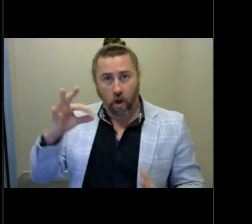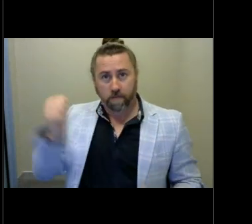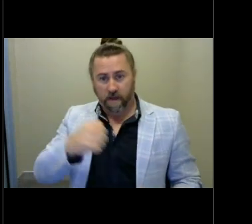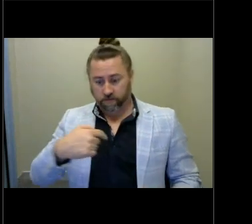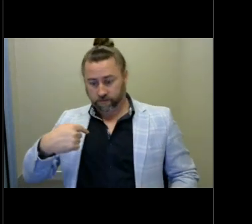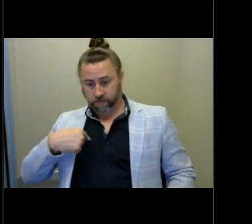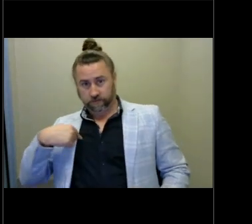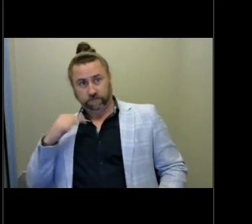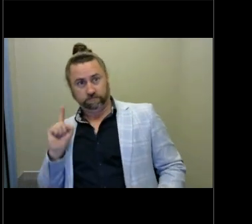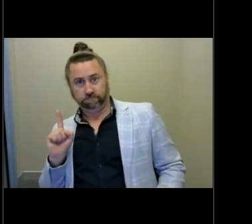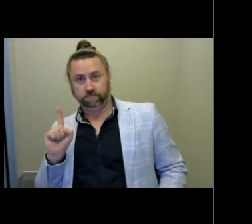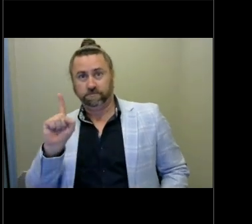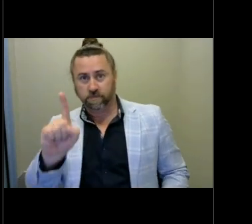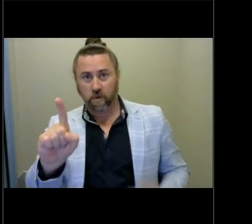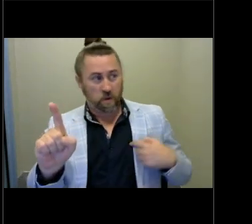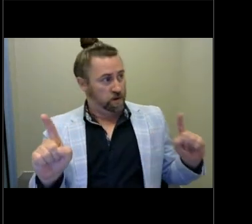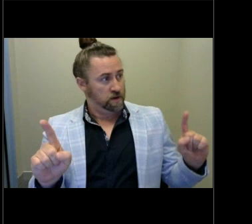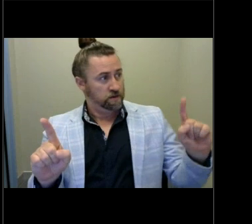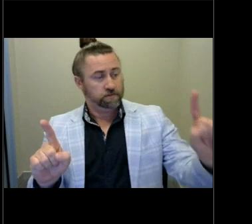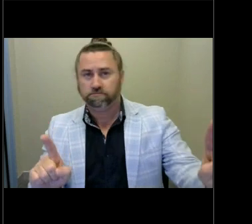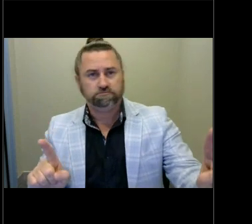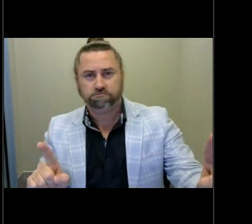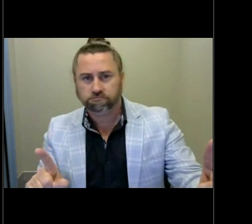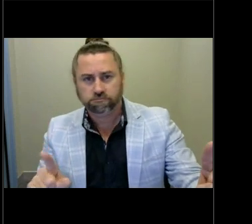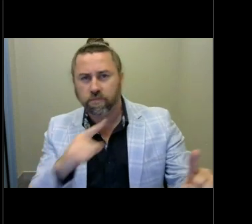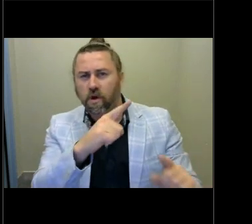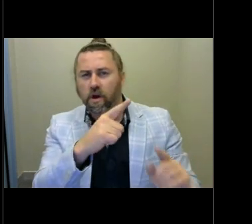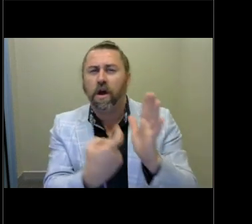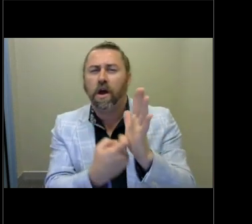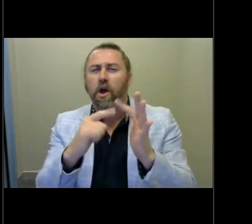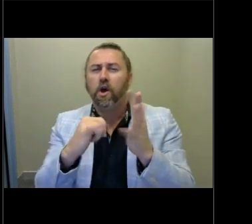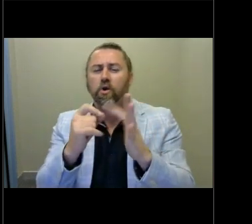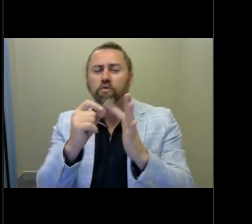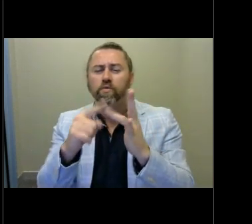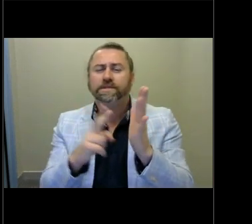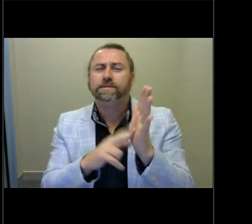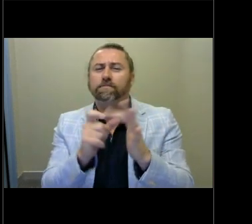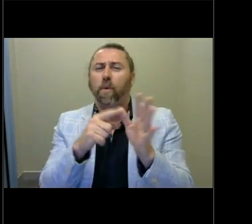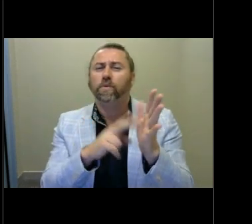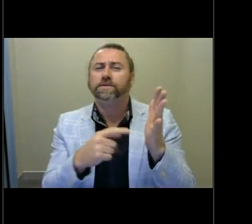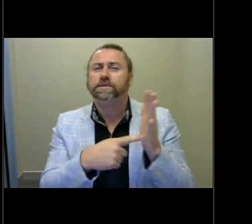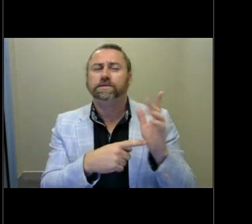If the client is seeking protection from the respondent before the respondent is served with the order.